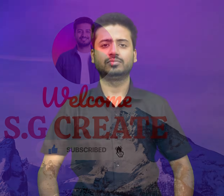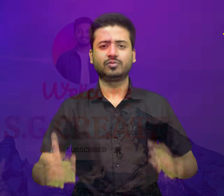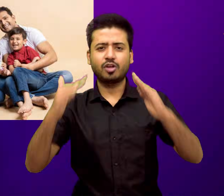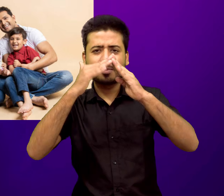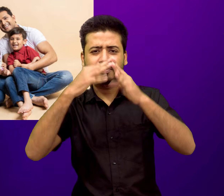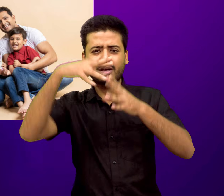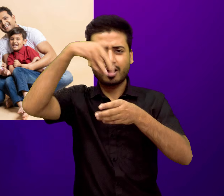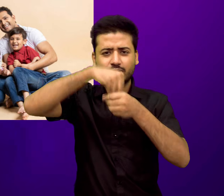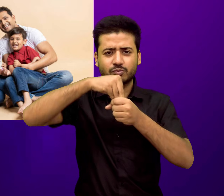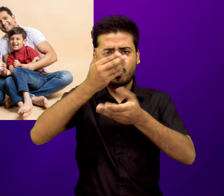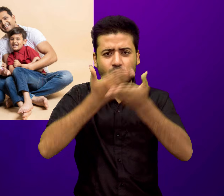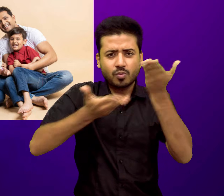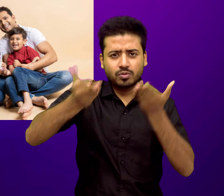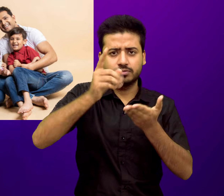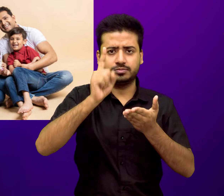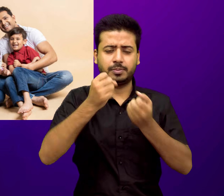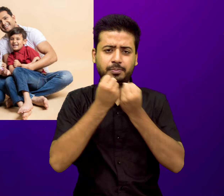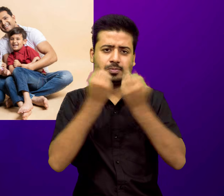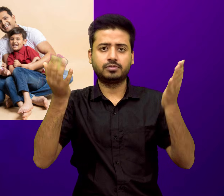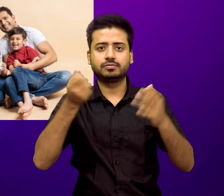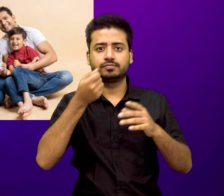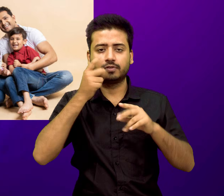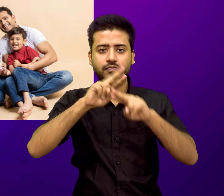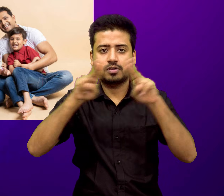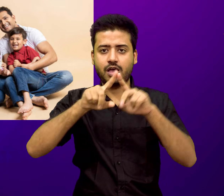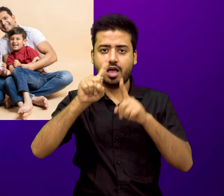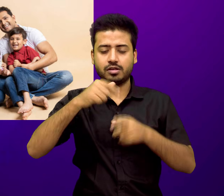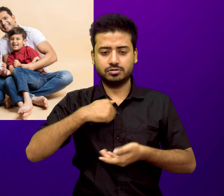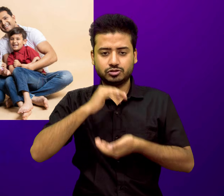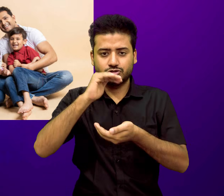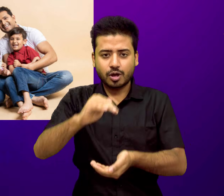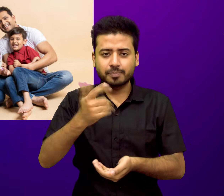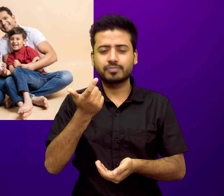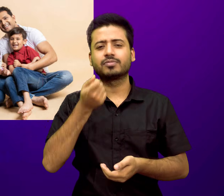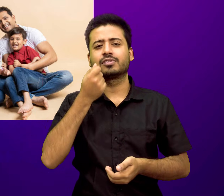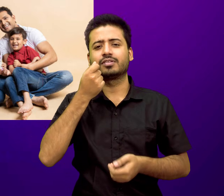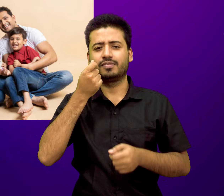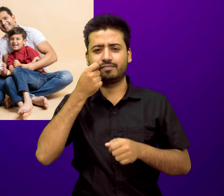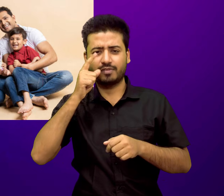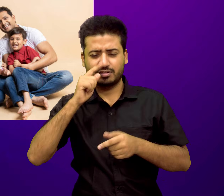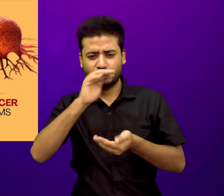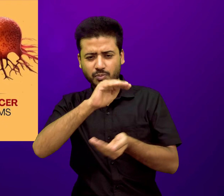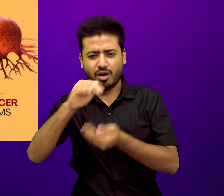Our homes are supposed to be our ultimate sanctuaries. The places where we retreat to rest,